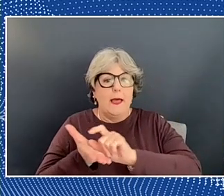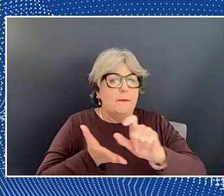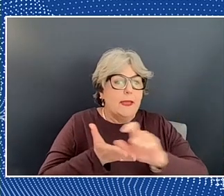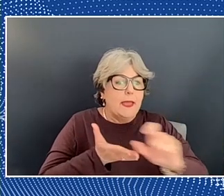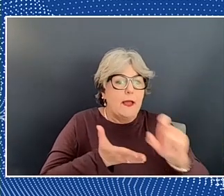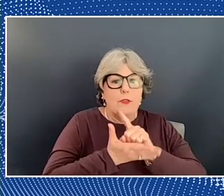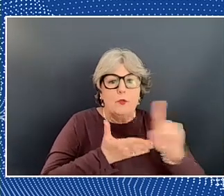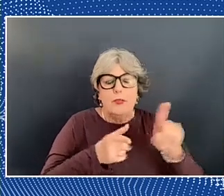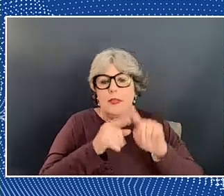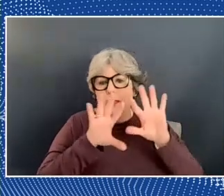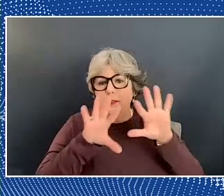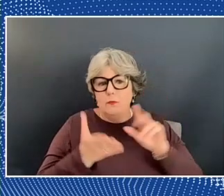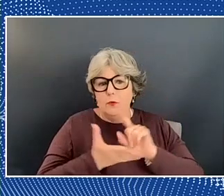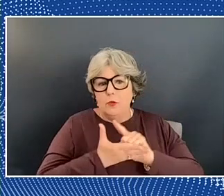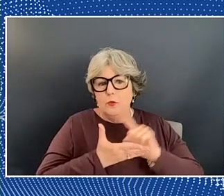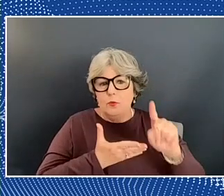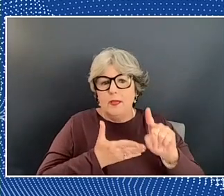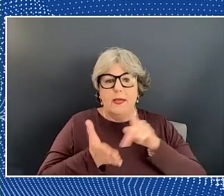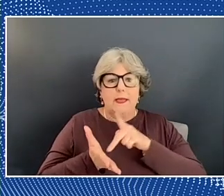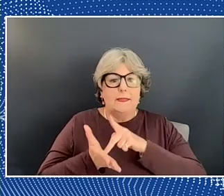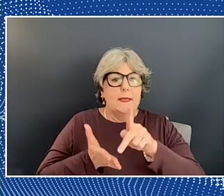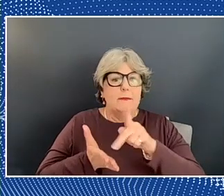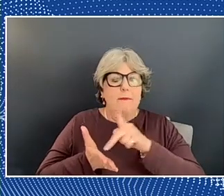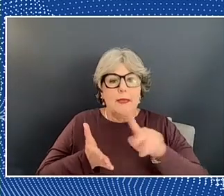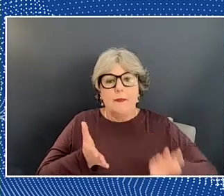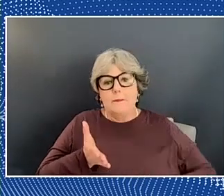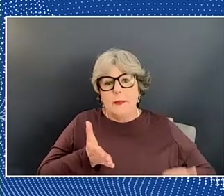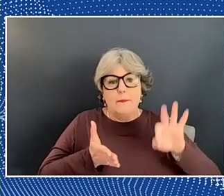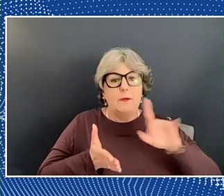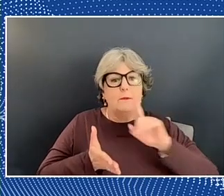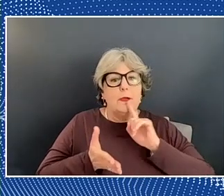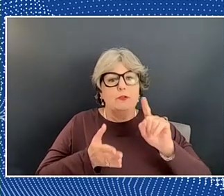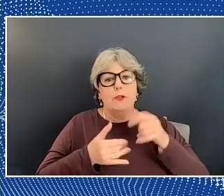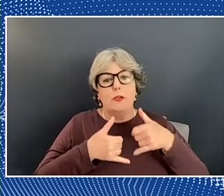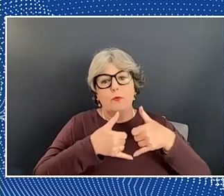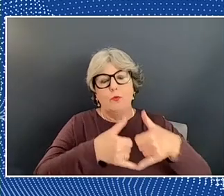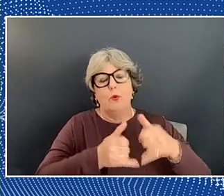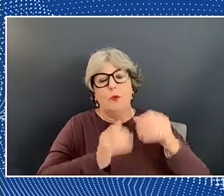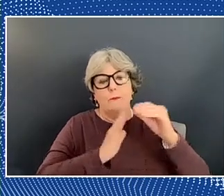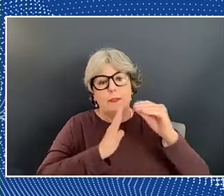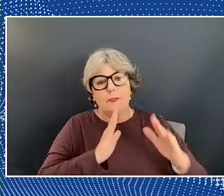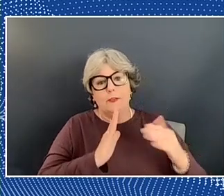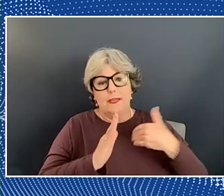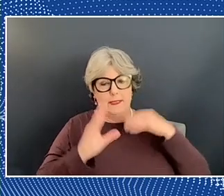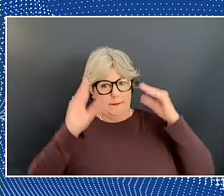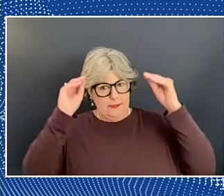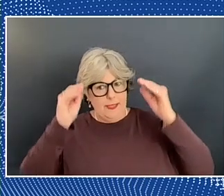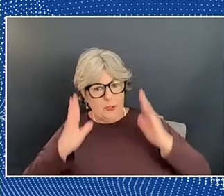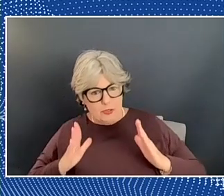This comes as I pay out of my pocket to ensure I can reward my students as I am an educator, so that I can continue to